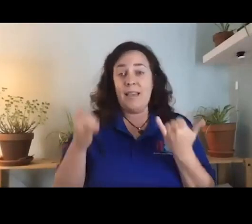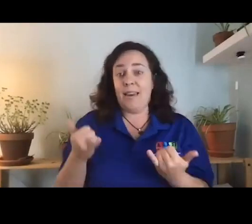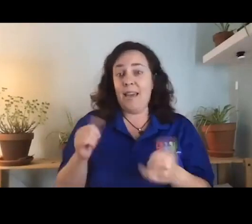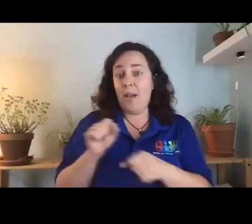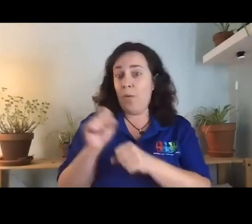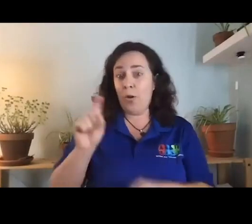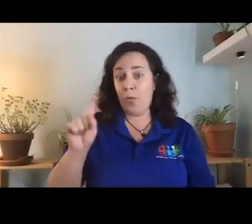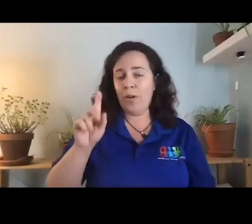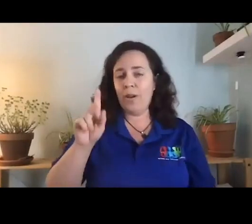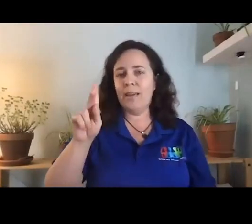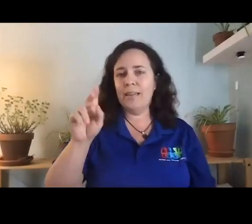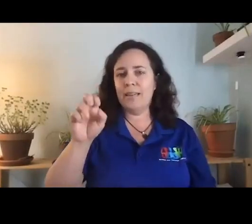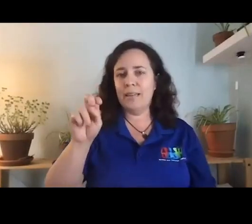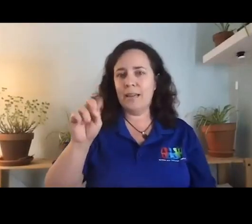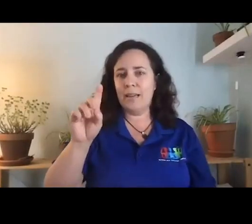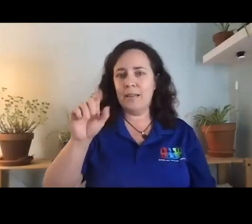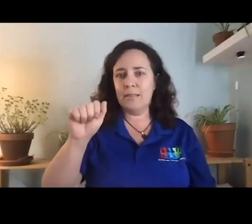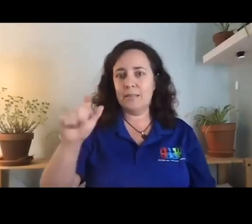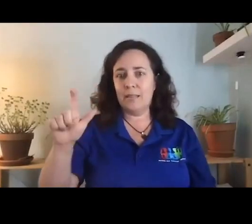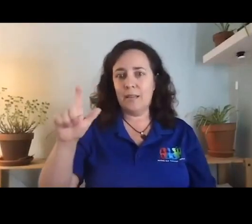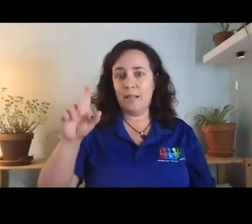degree in school psychology.